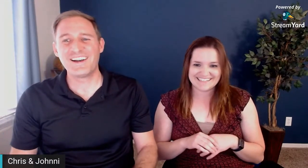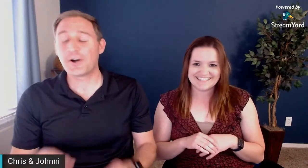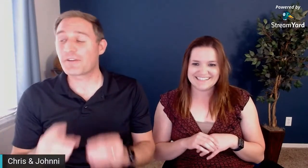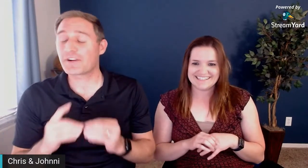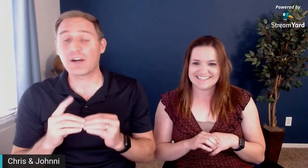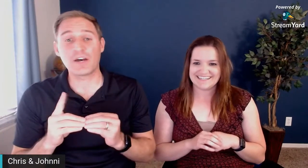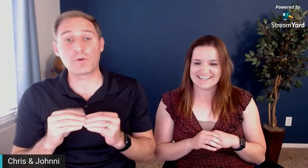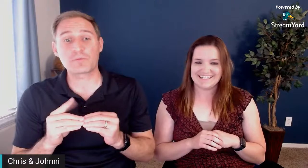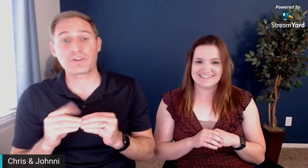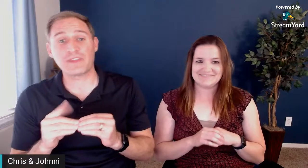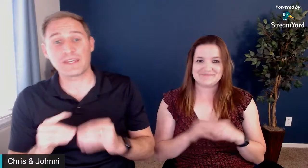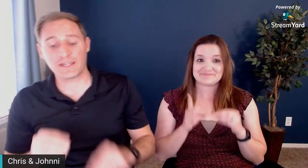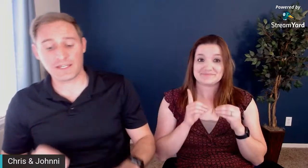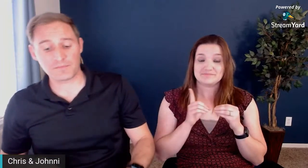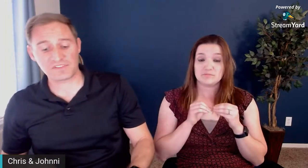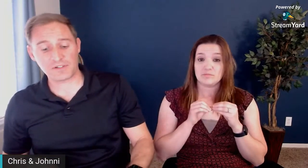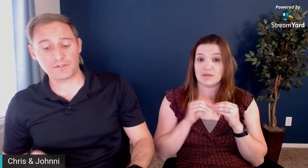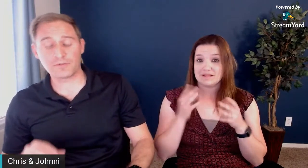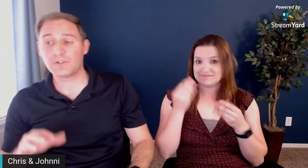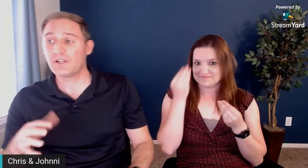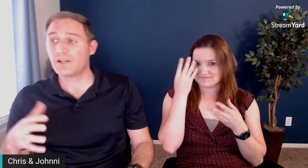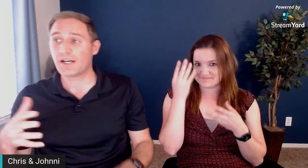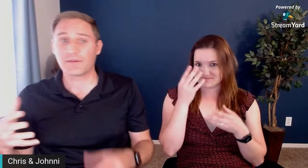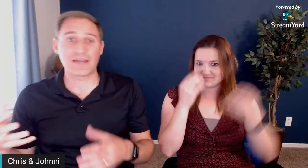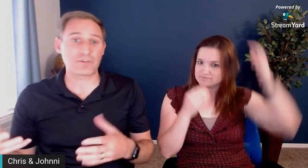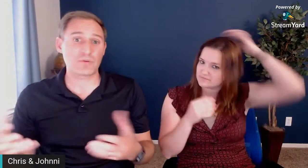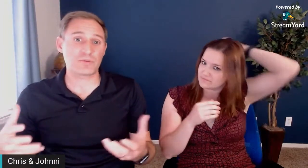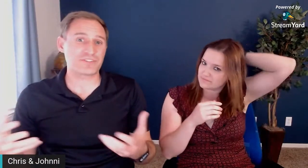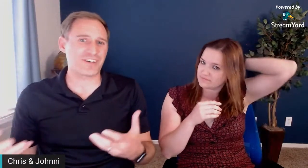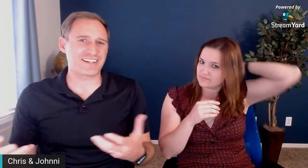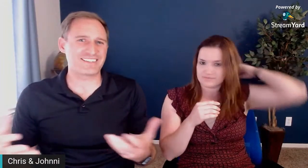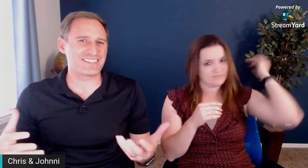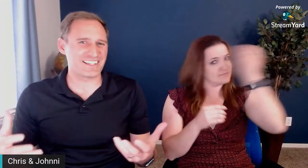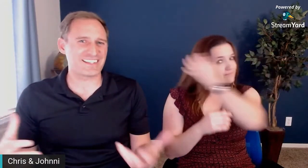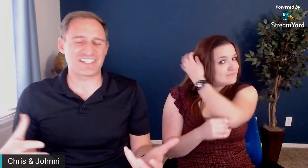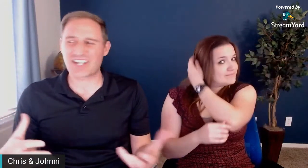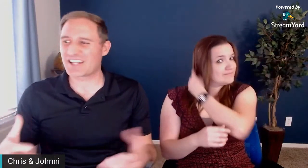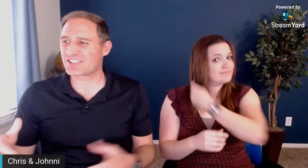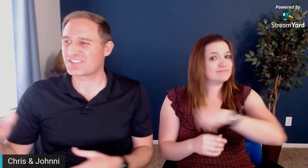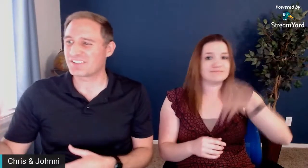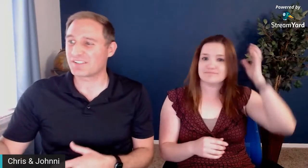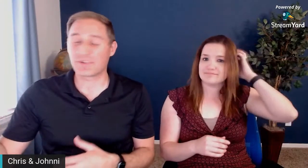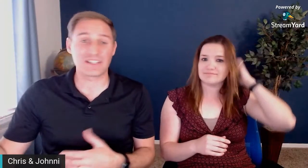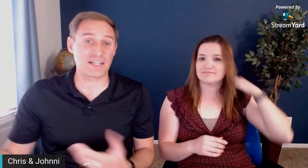oh i forgot one more thing um so every week we try to get a challenge to see if we can get up